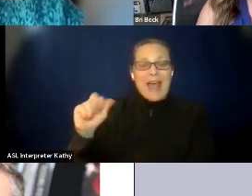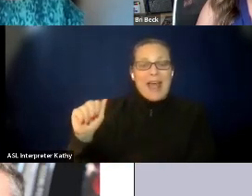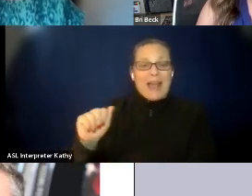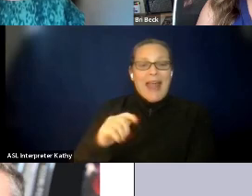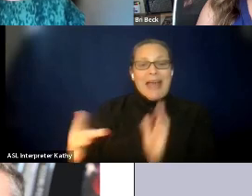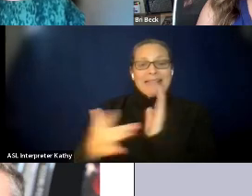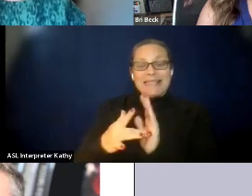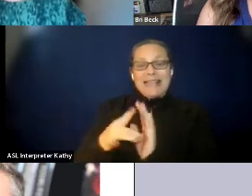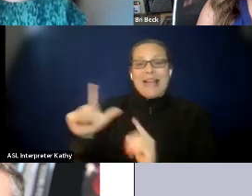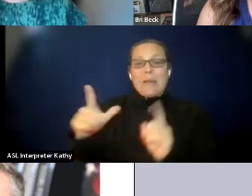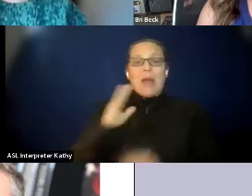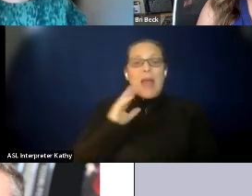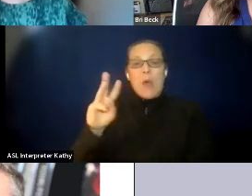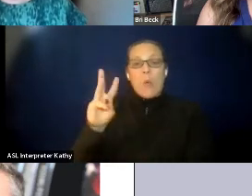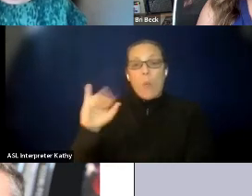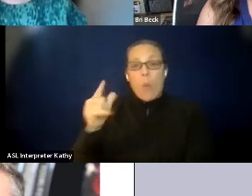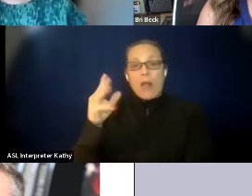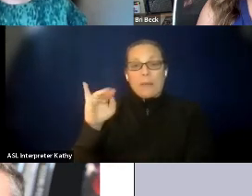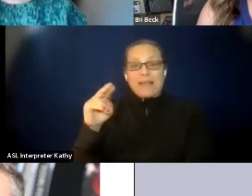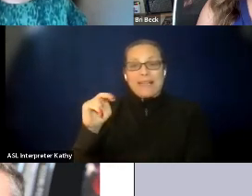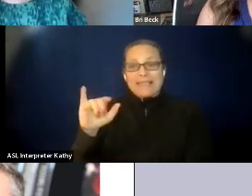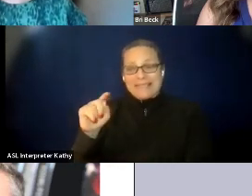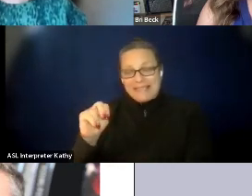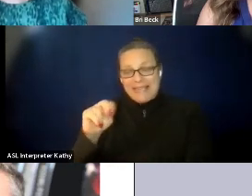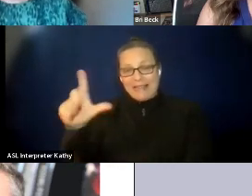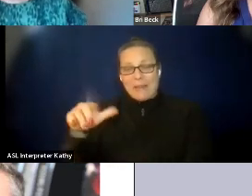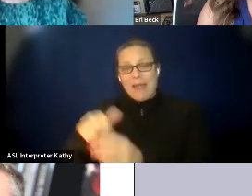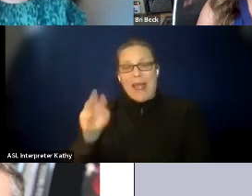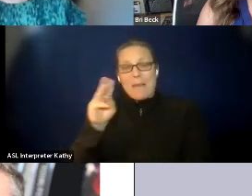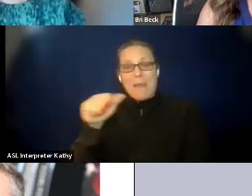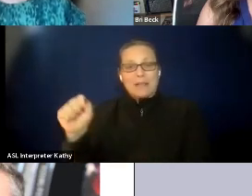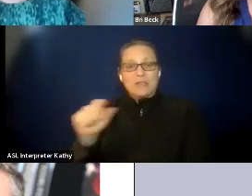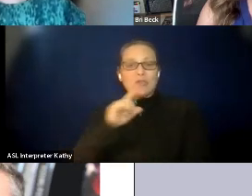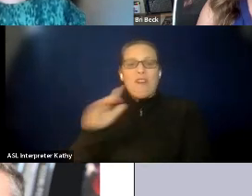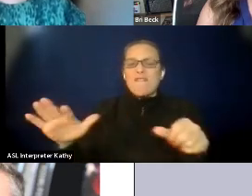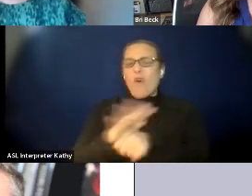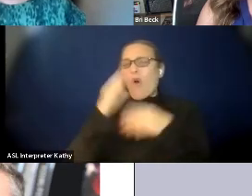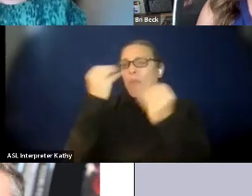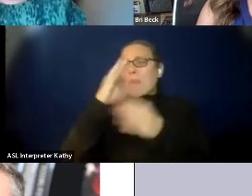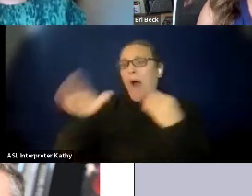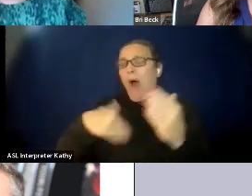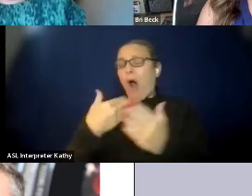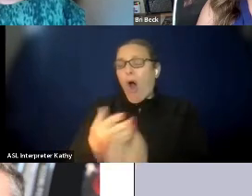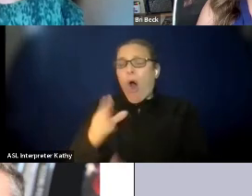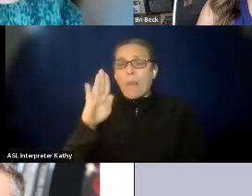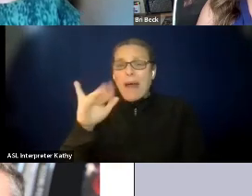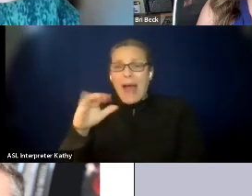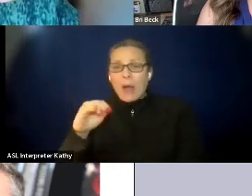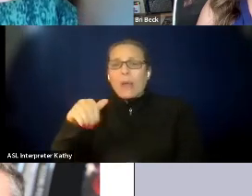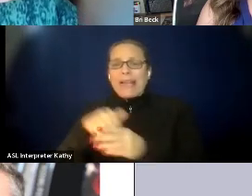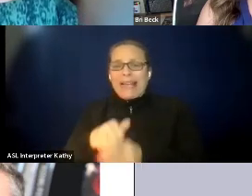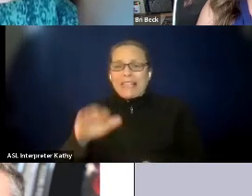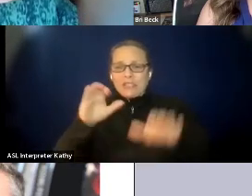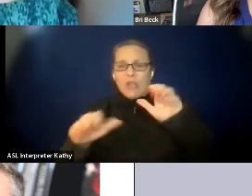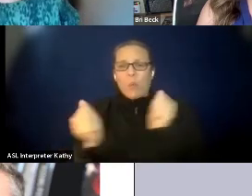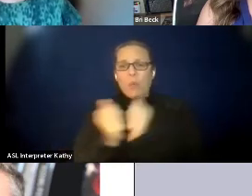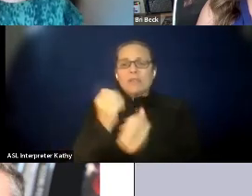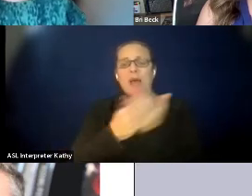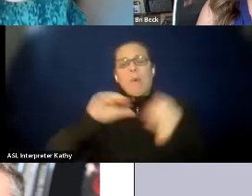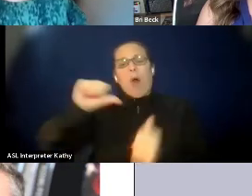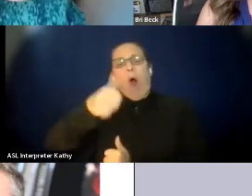with Westchester University and Brad McKenna, technology librarian at the Wilmington Memorial Library in Massachusetts.